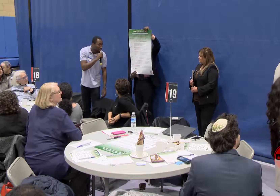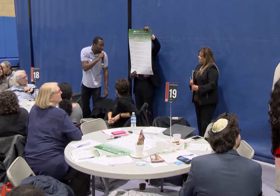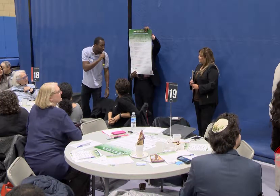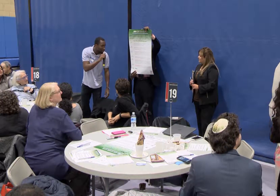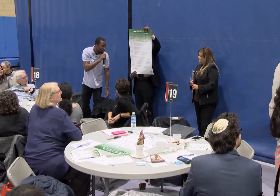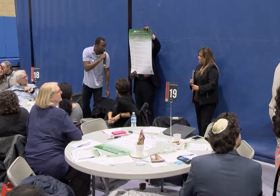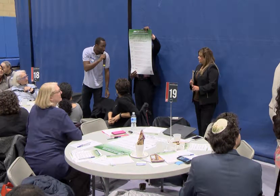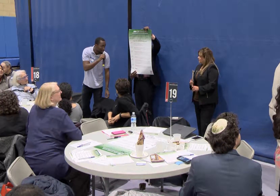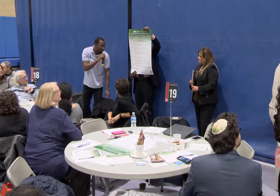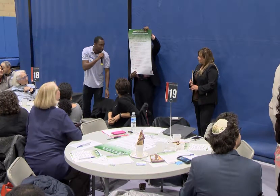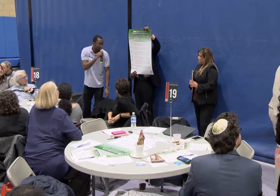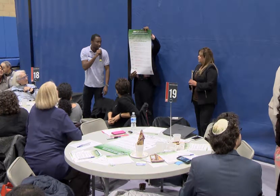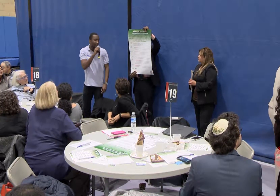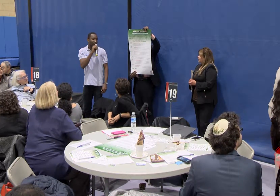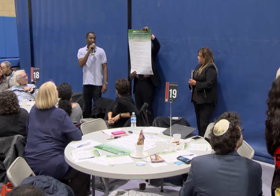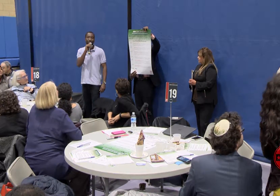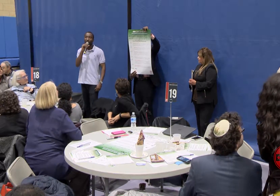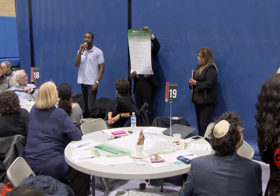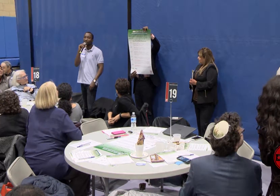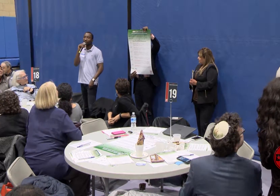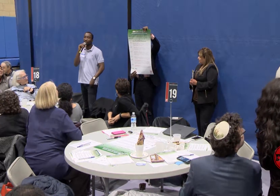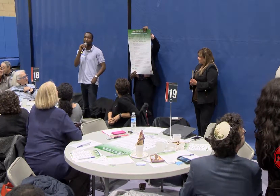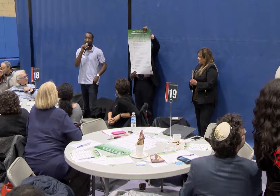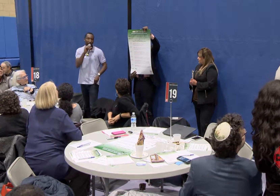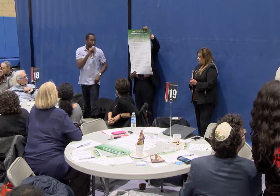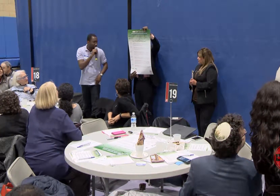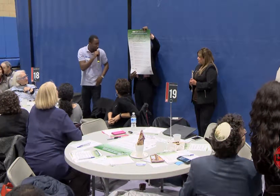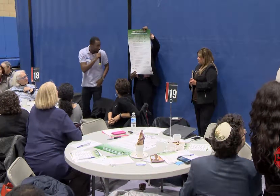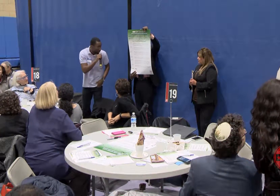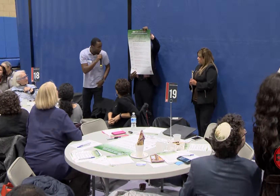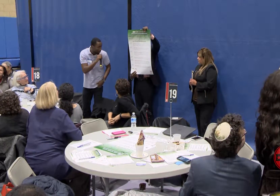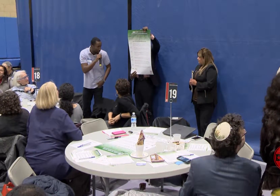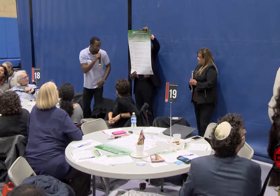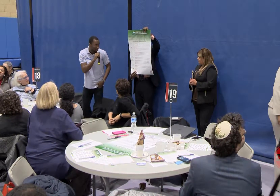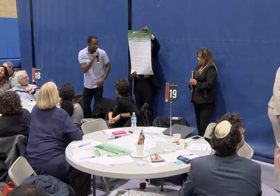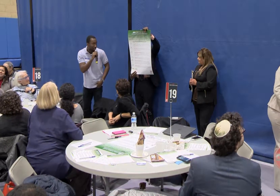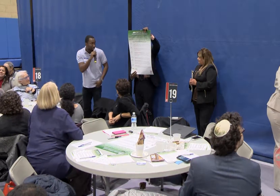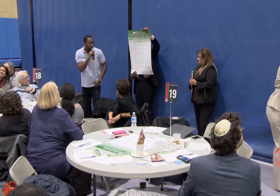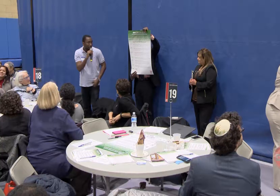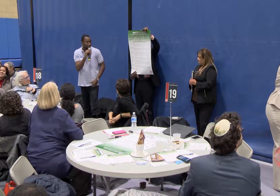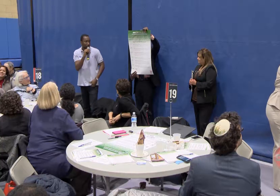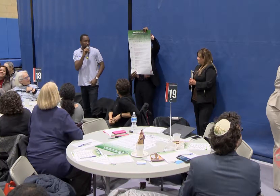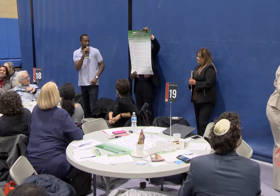OPPORTUNITIES, HOUSING AND GOVERNMENT OPERATIONS.